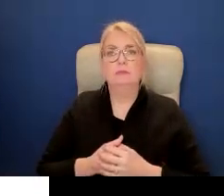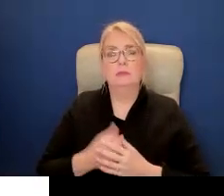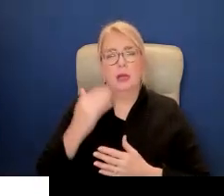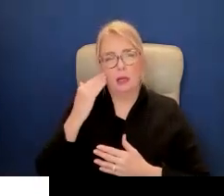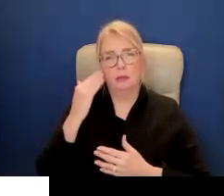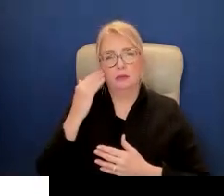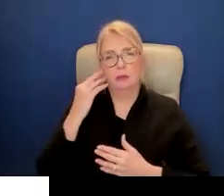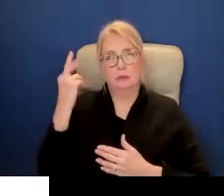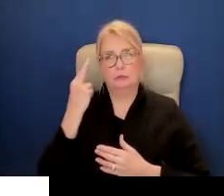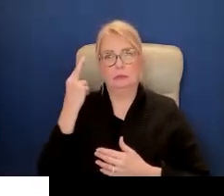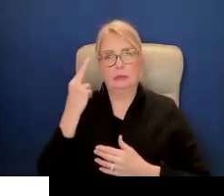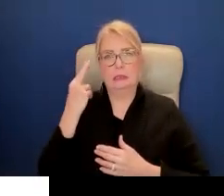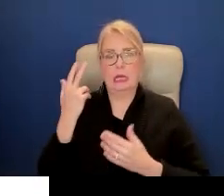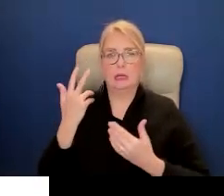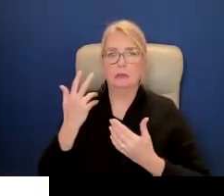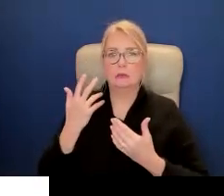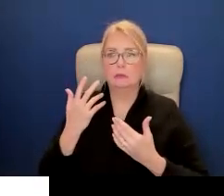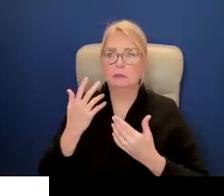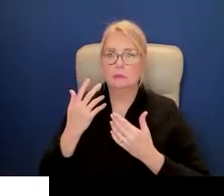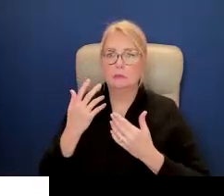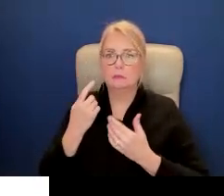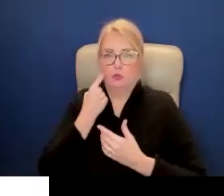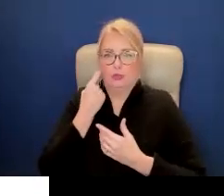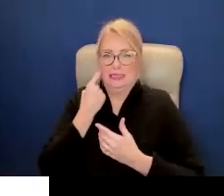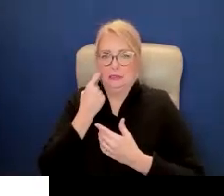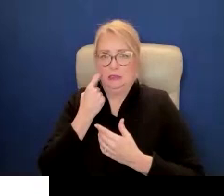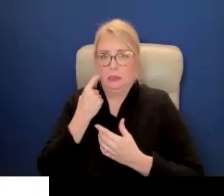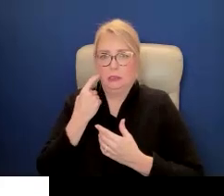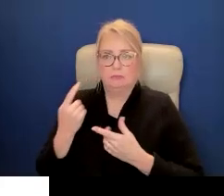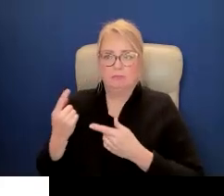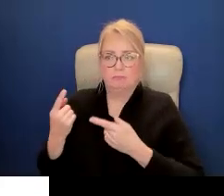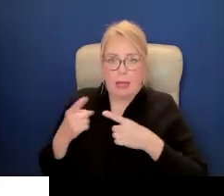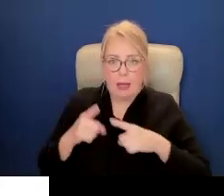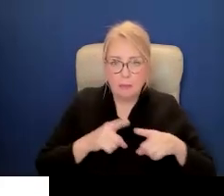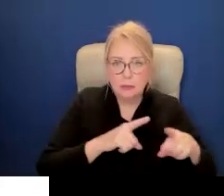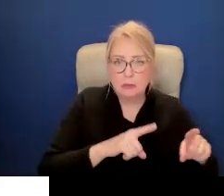developments around the DACA or any immigration, news, the Dream act,